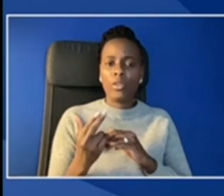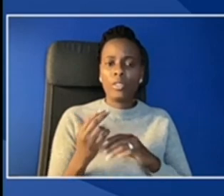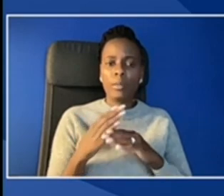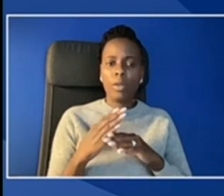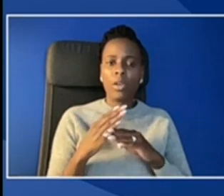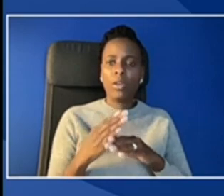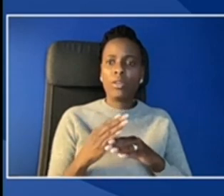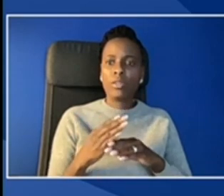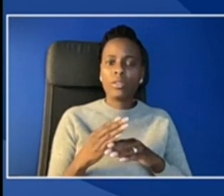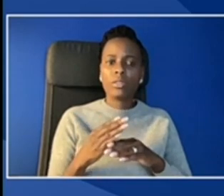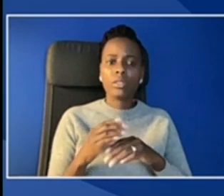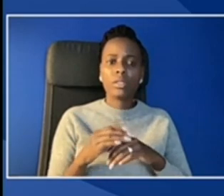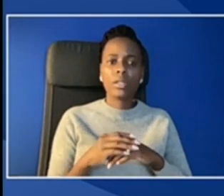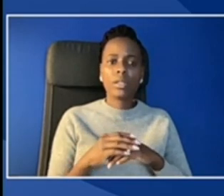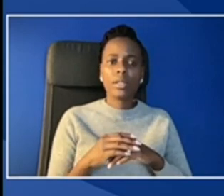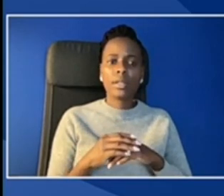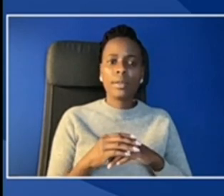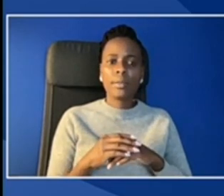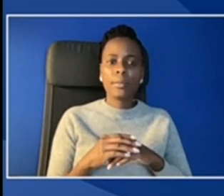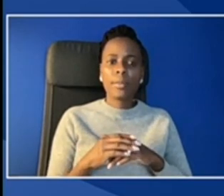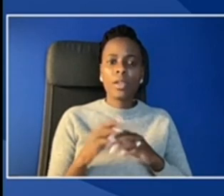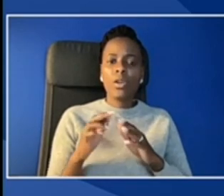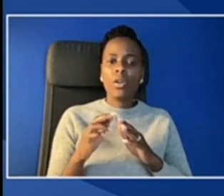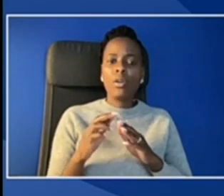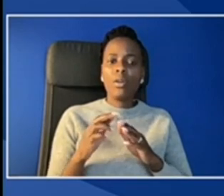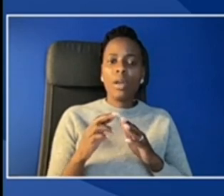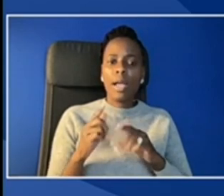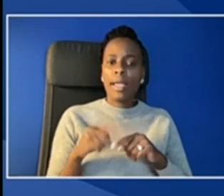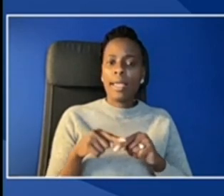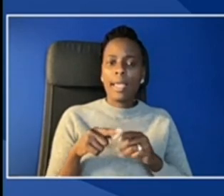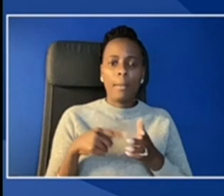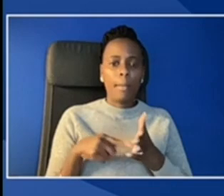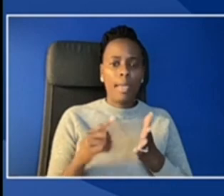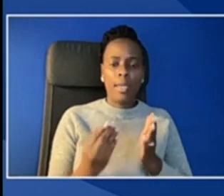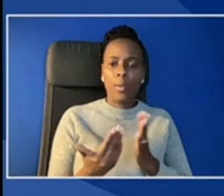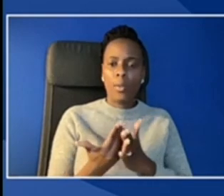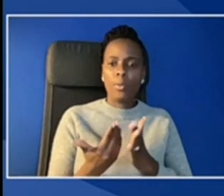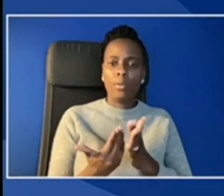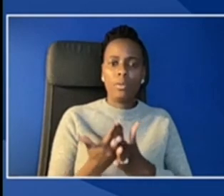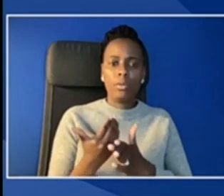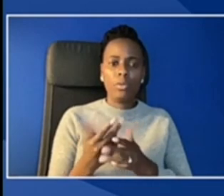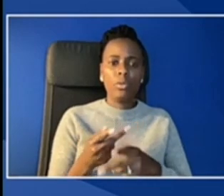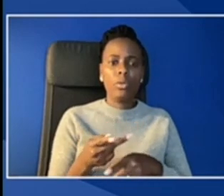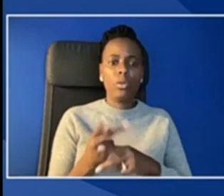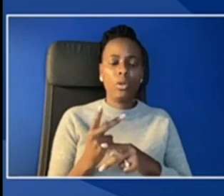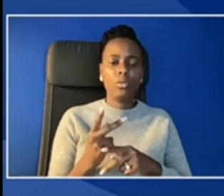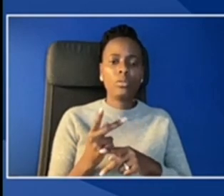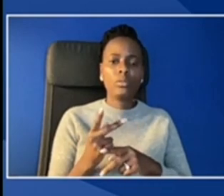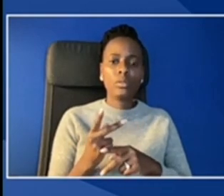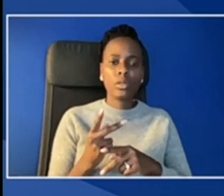payments on new loans where were forgiven. But us, because we had a default on